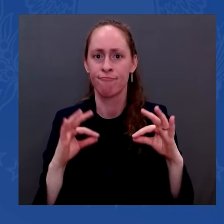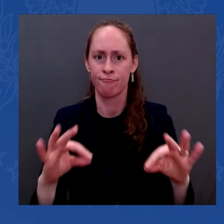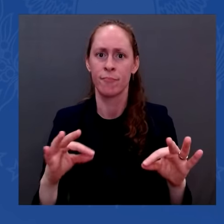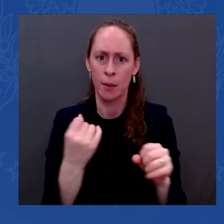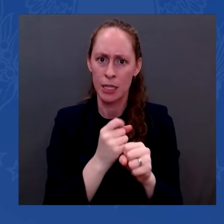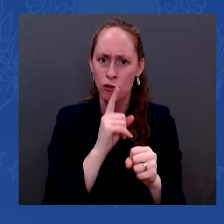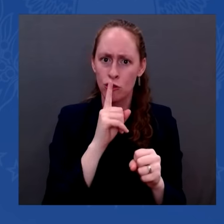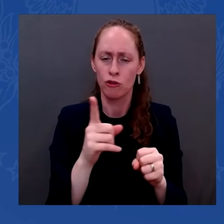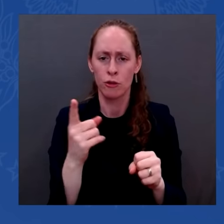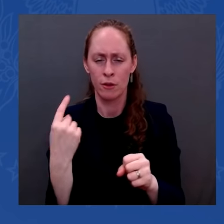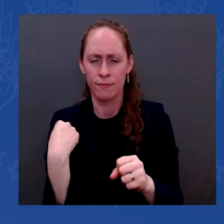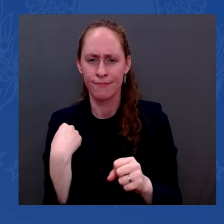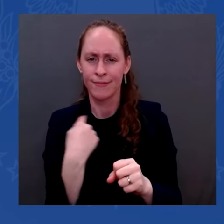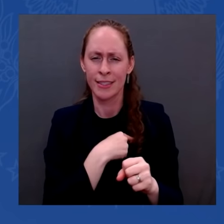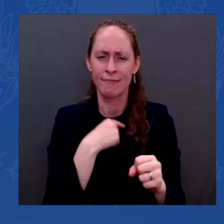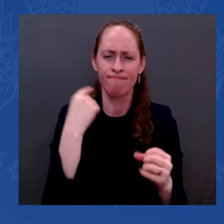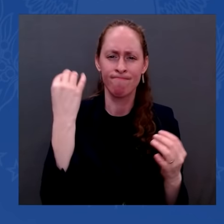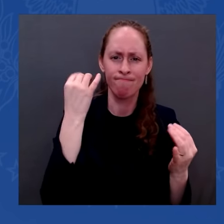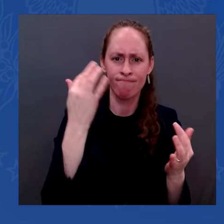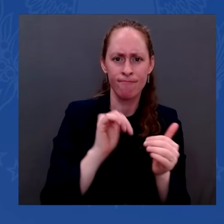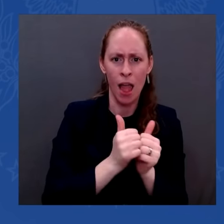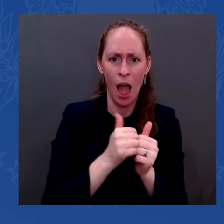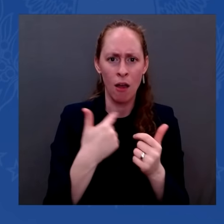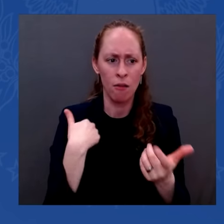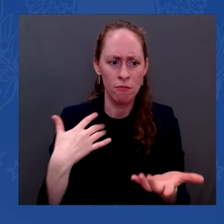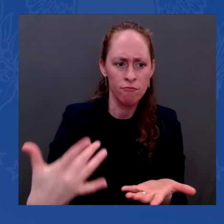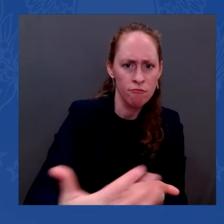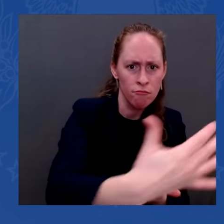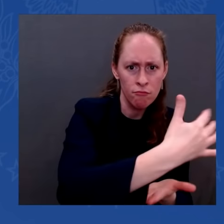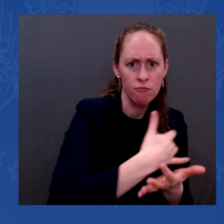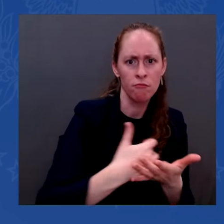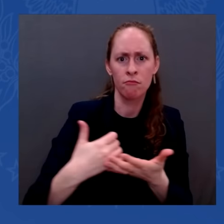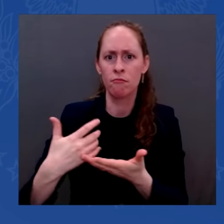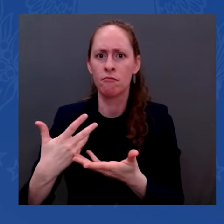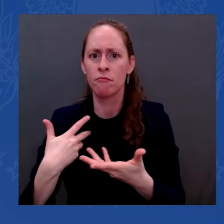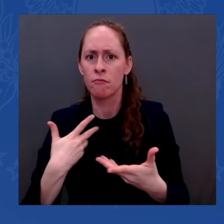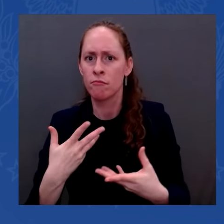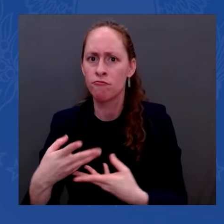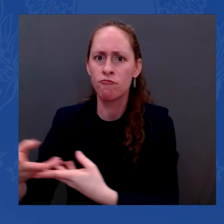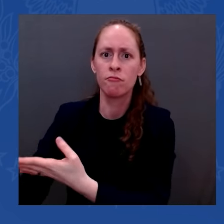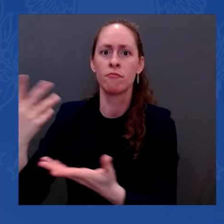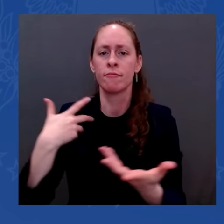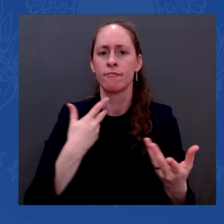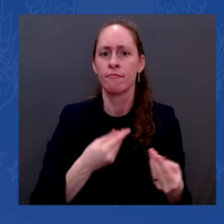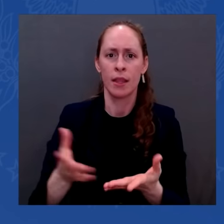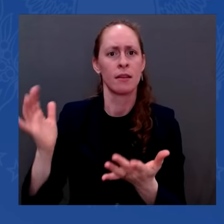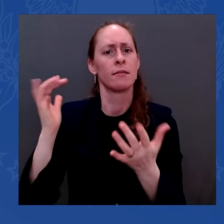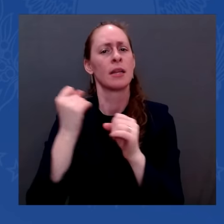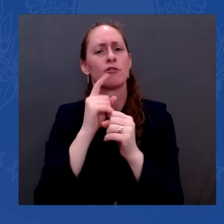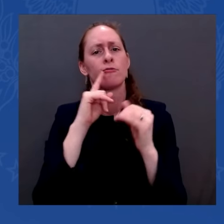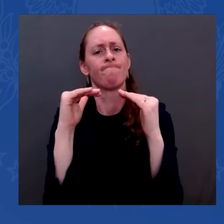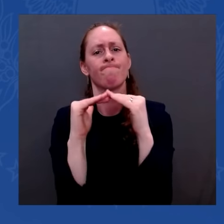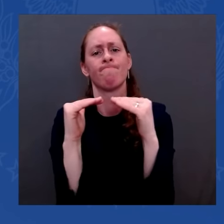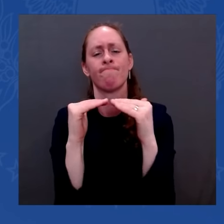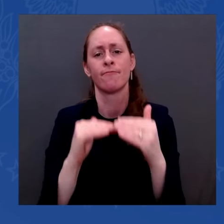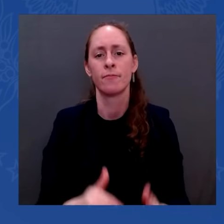We're also investing in local education. So, recently, we donated $130,000